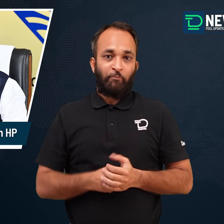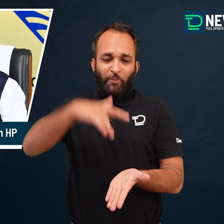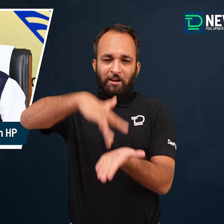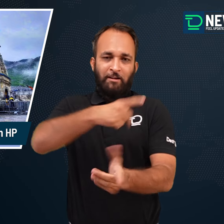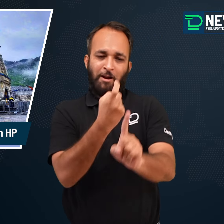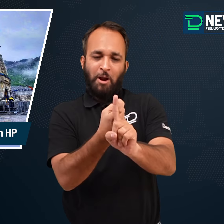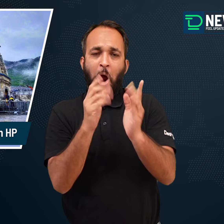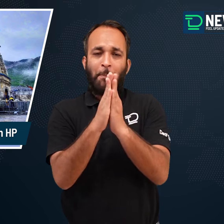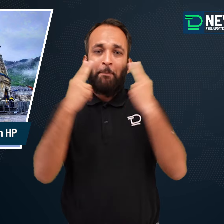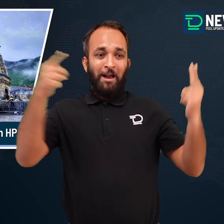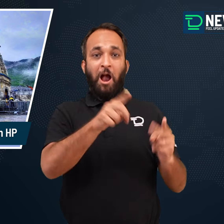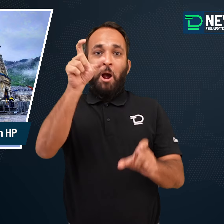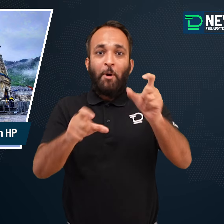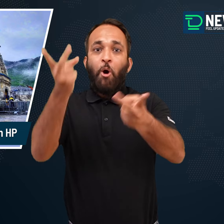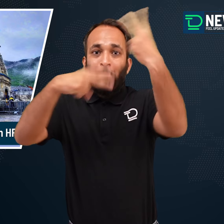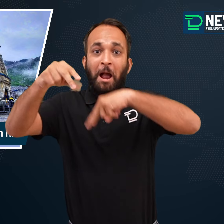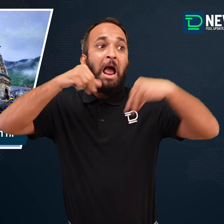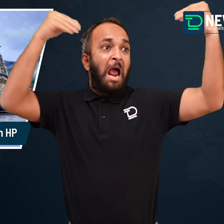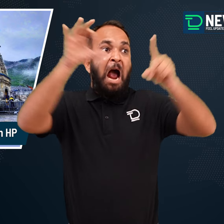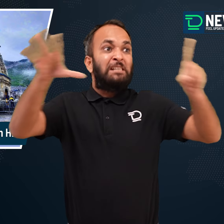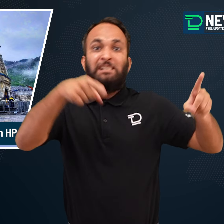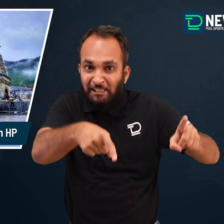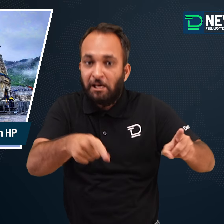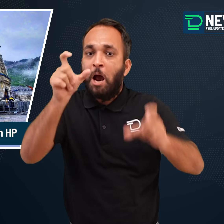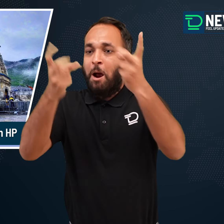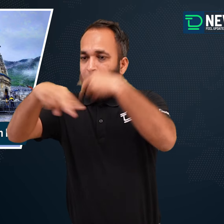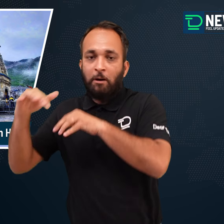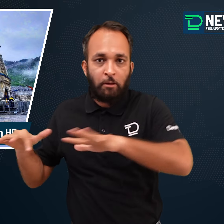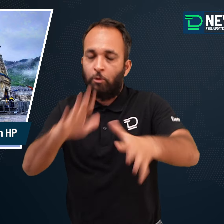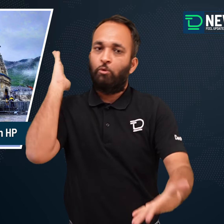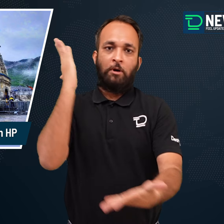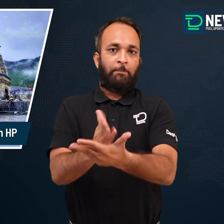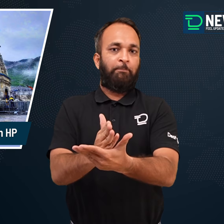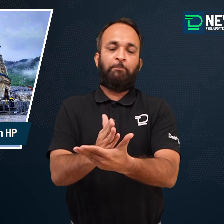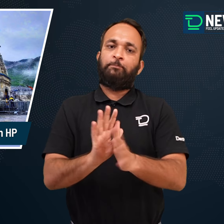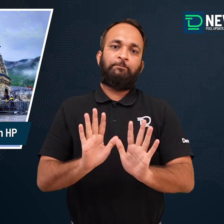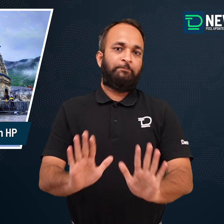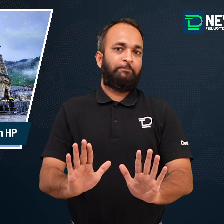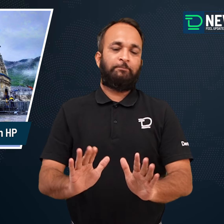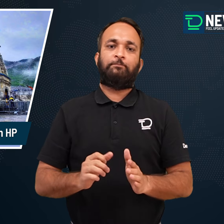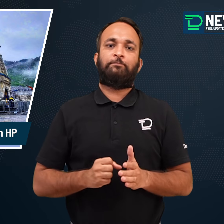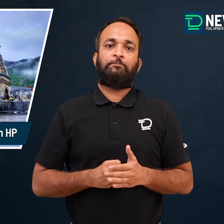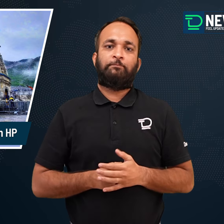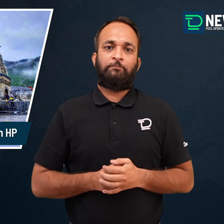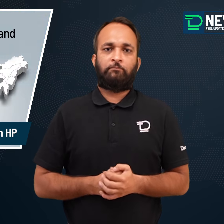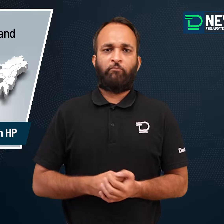Travel to Kedarnath has also been temporarily suspended.